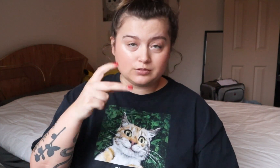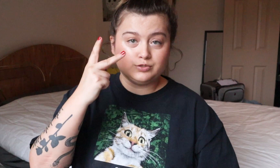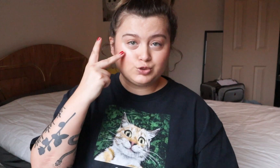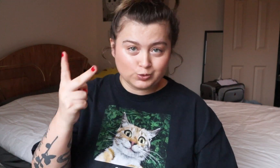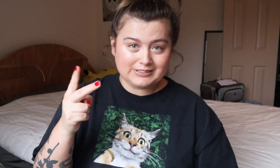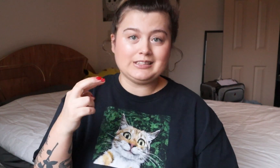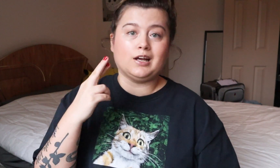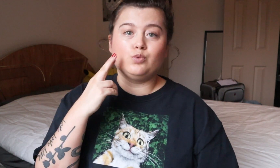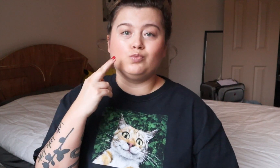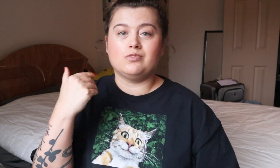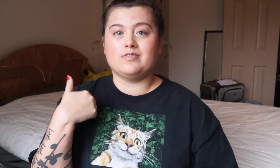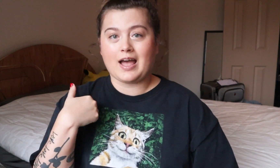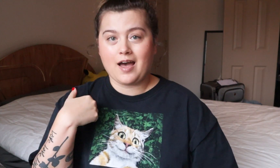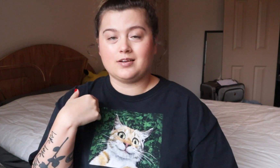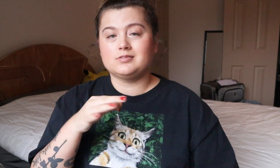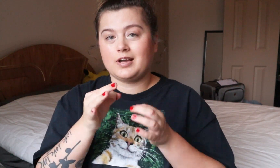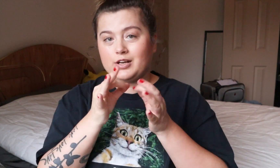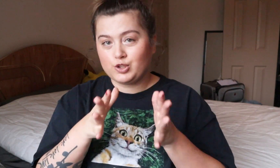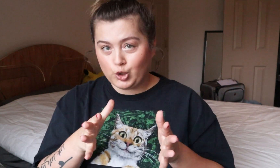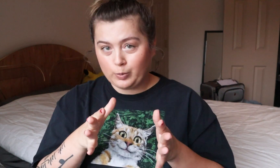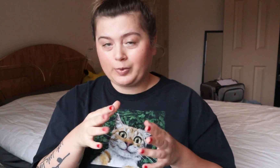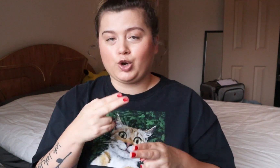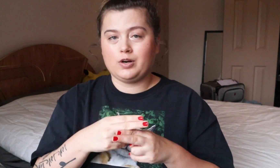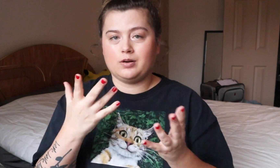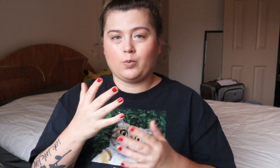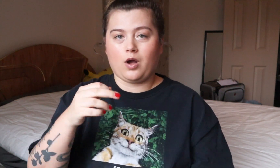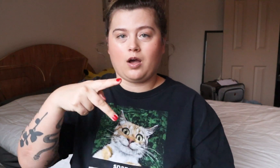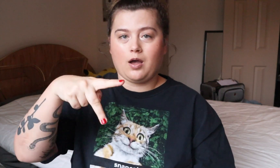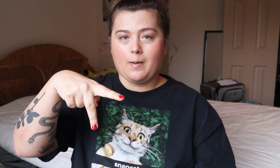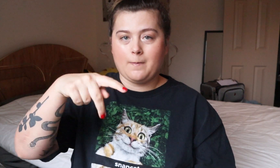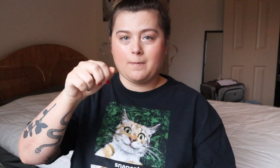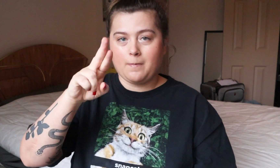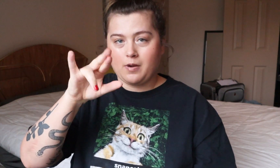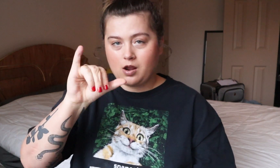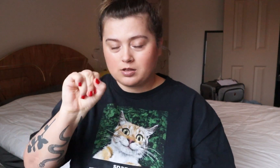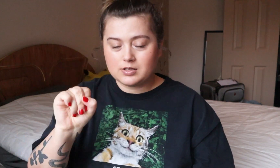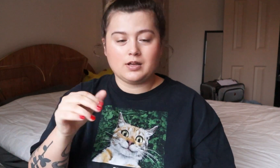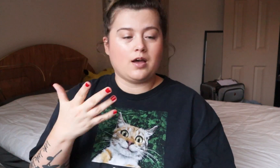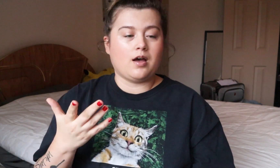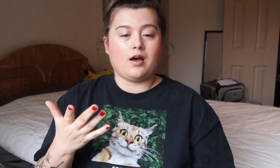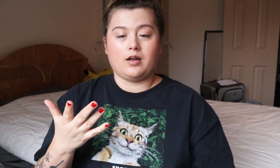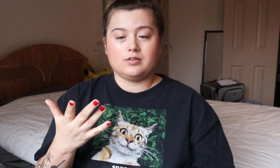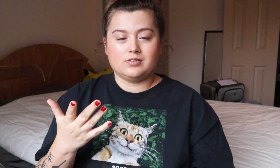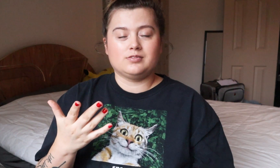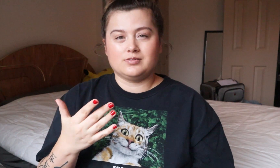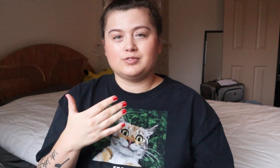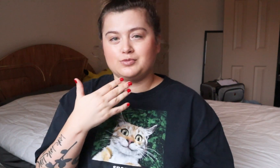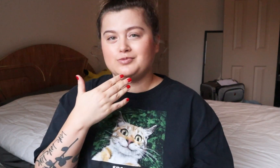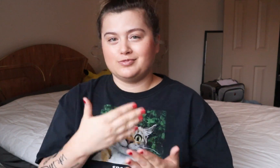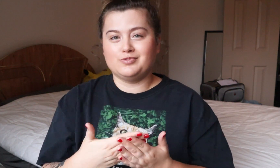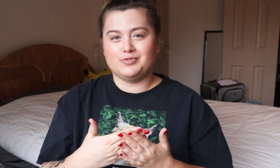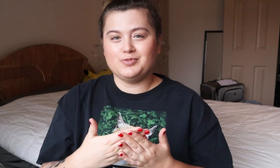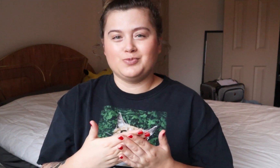So you do see that Raven has an interpreter named Paris. So good.